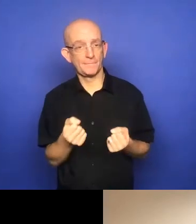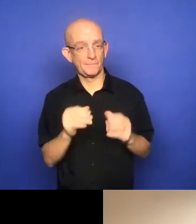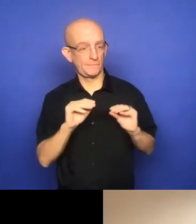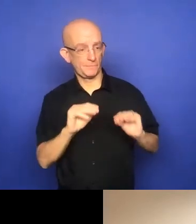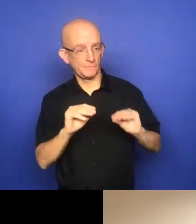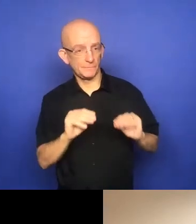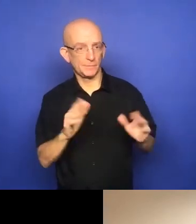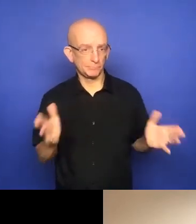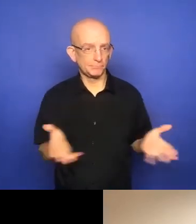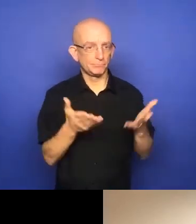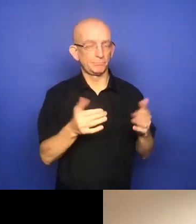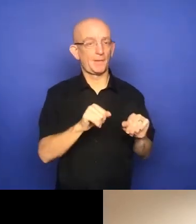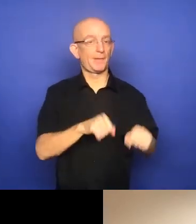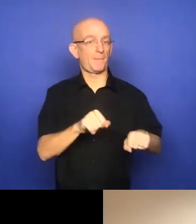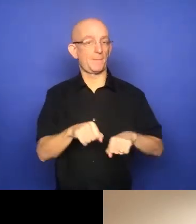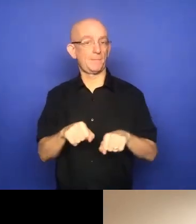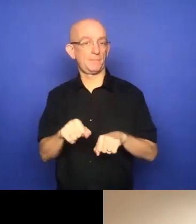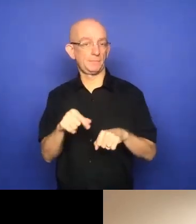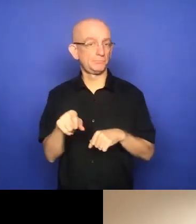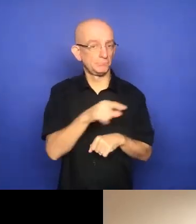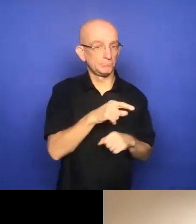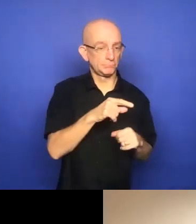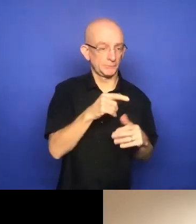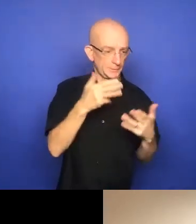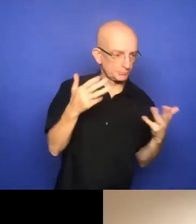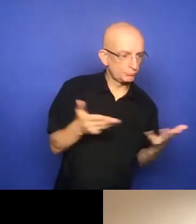to if there is any training or capacity building conducted around